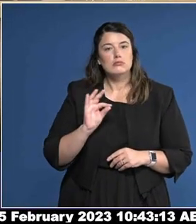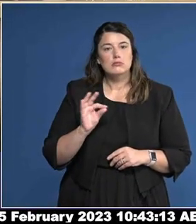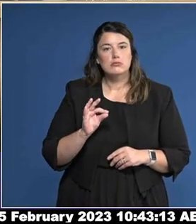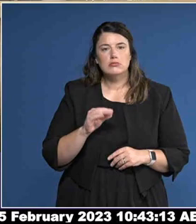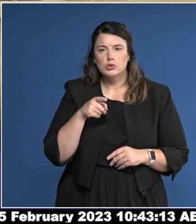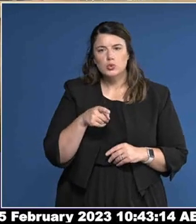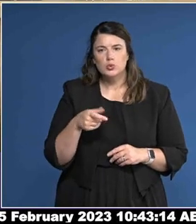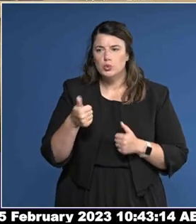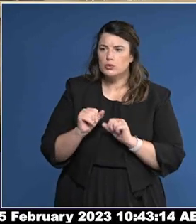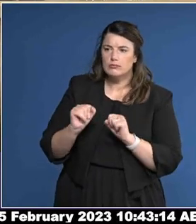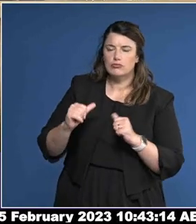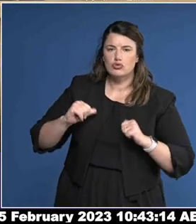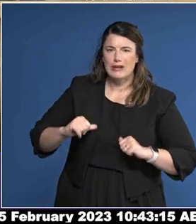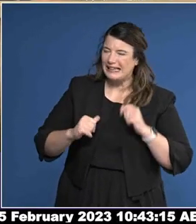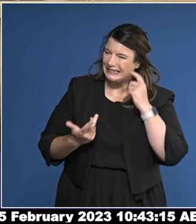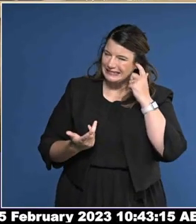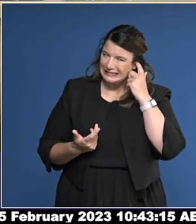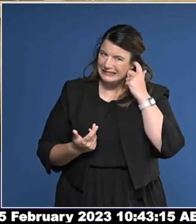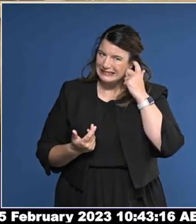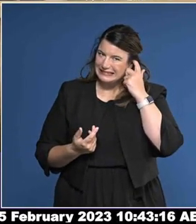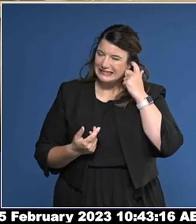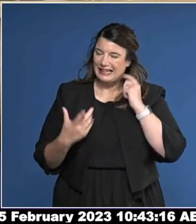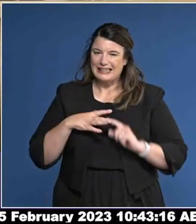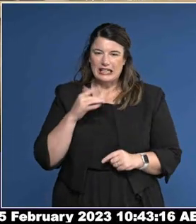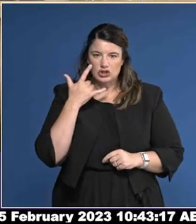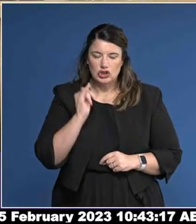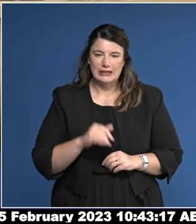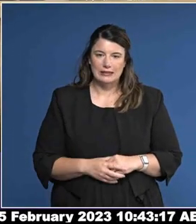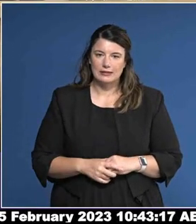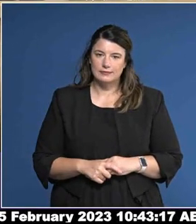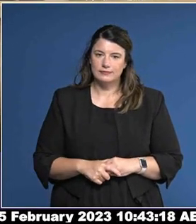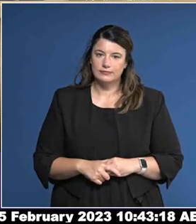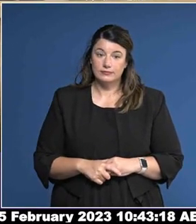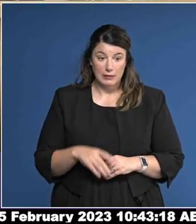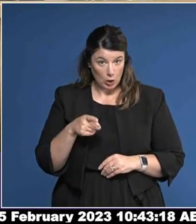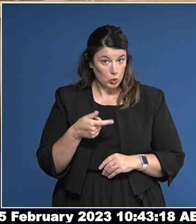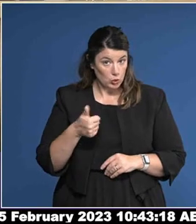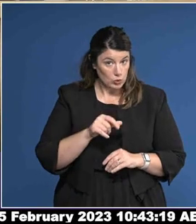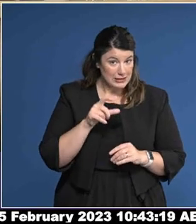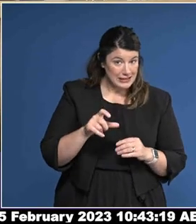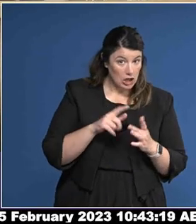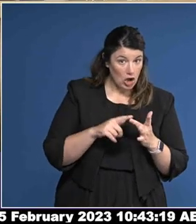I would have to check the details here. But you have used CID for some training? Yes. Yes. MS EASTMAN: But not for everything?